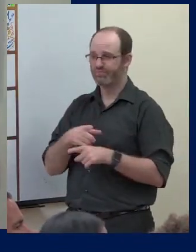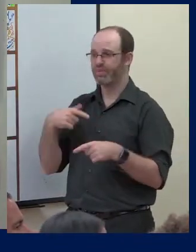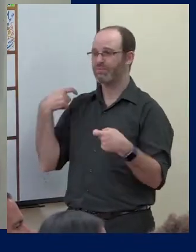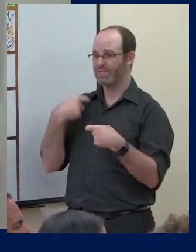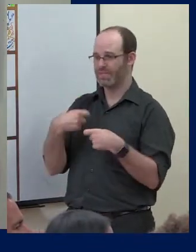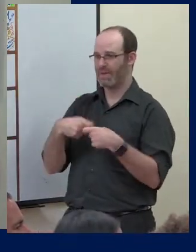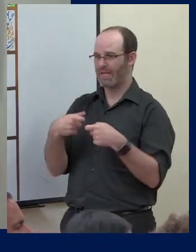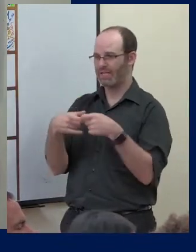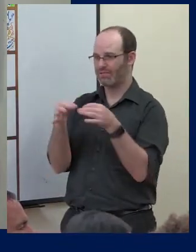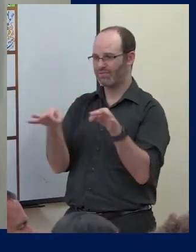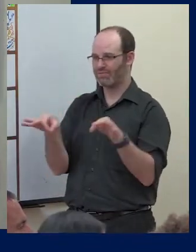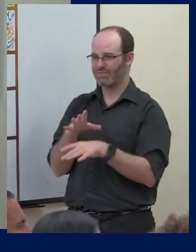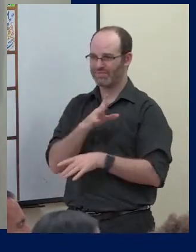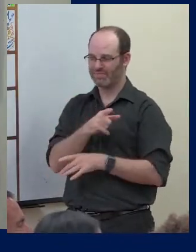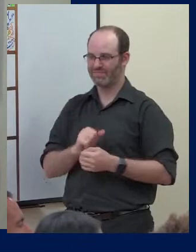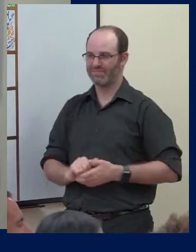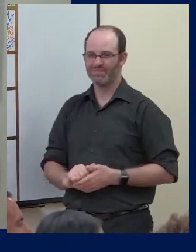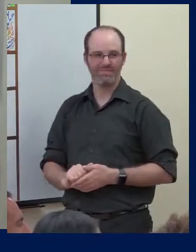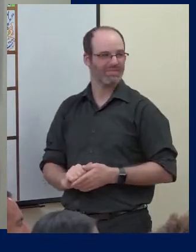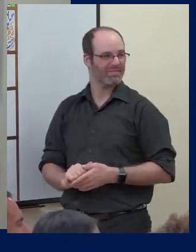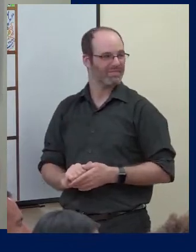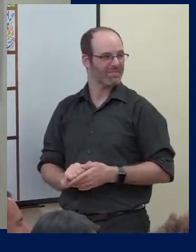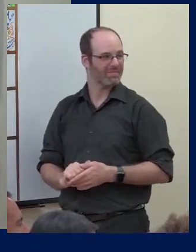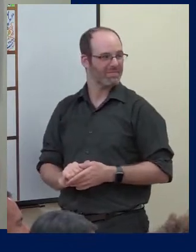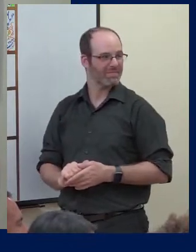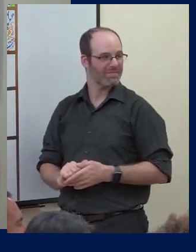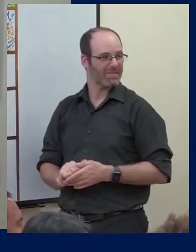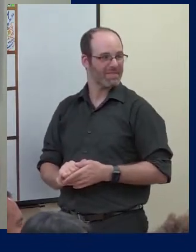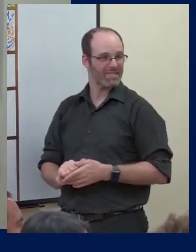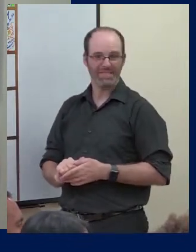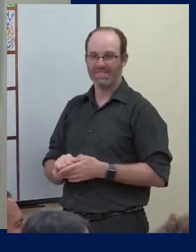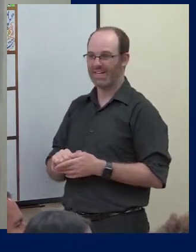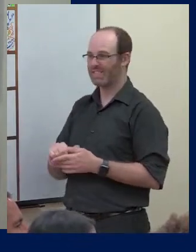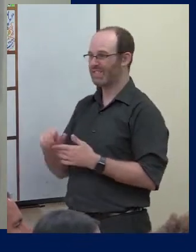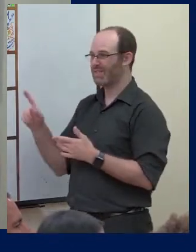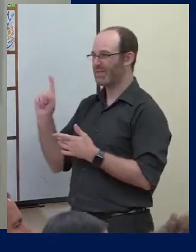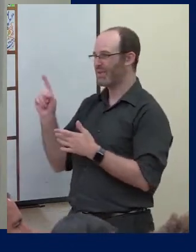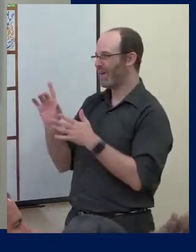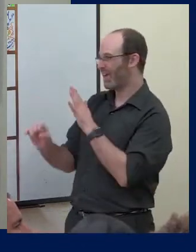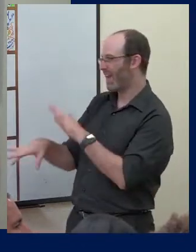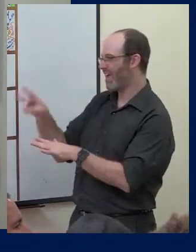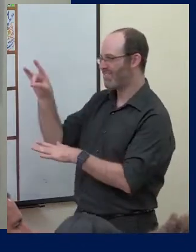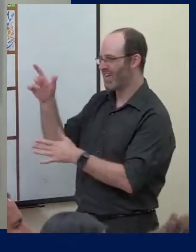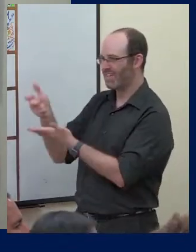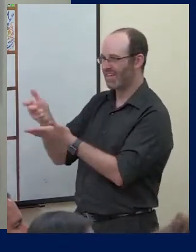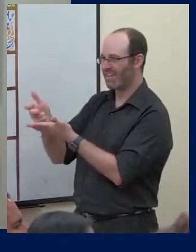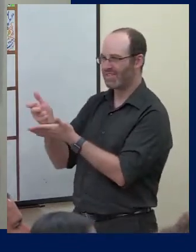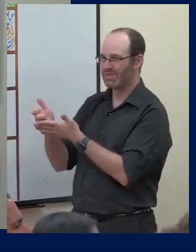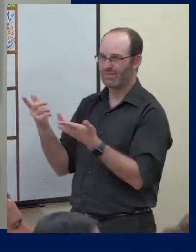Where can I find them?